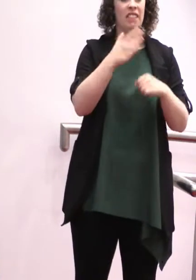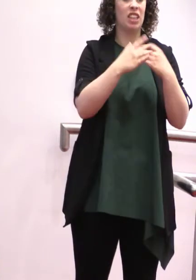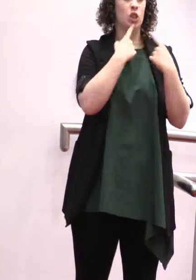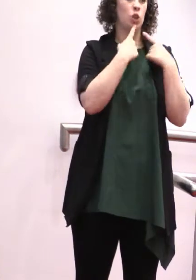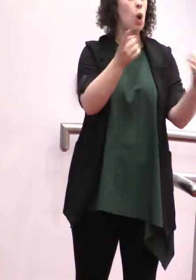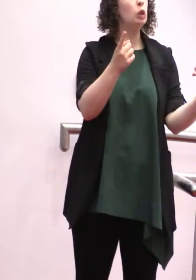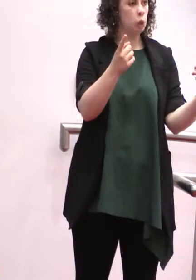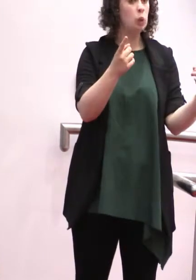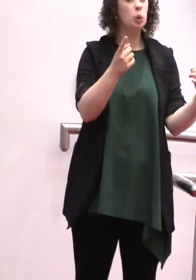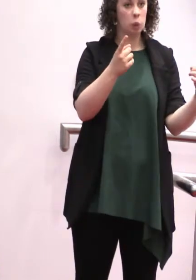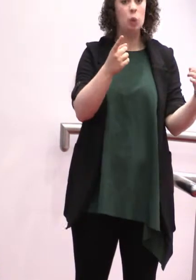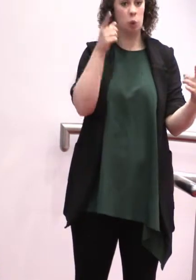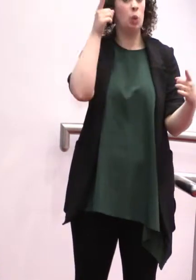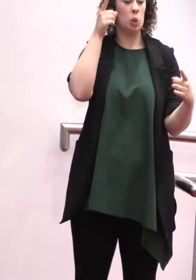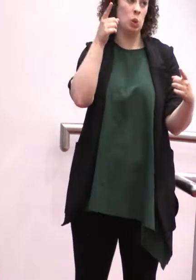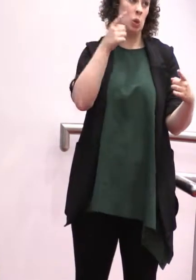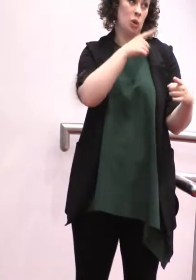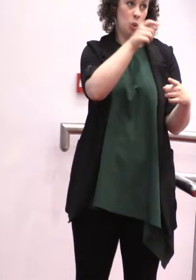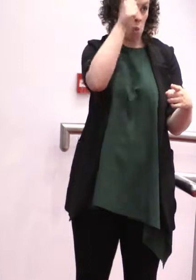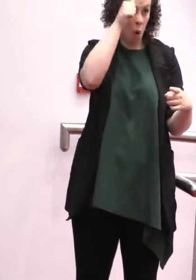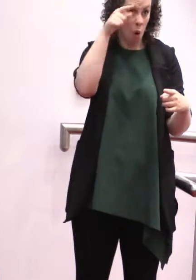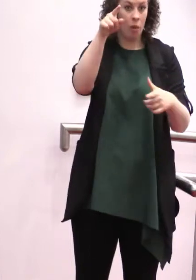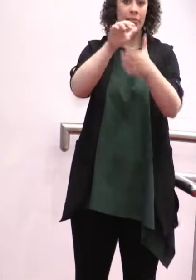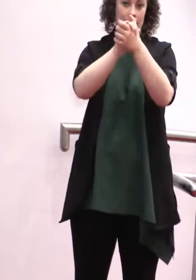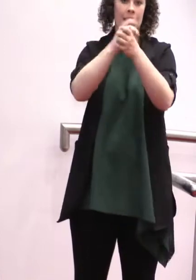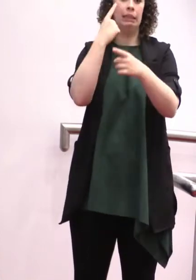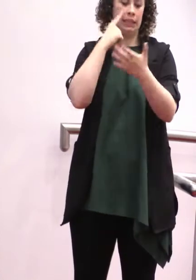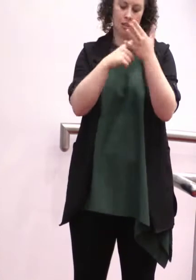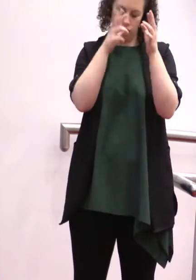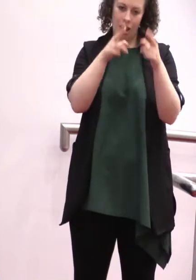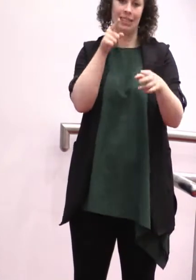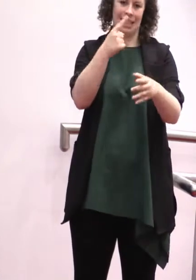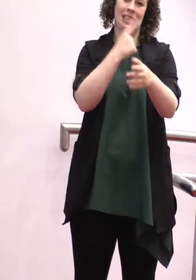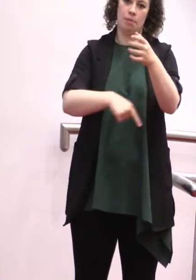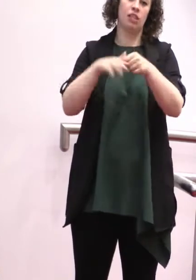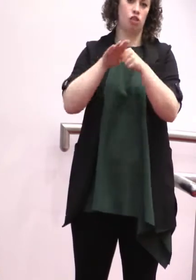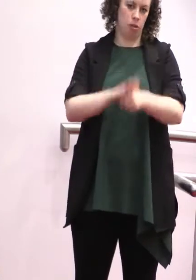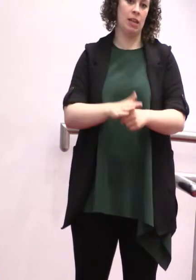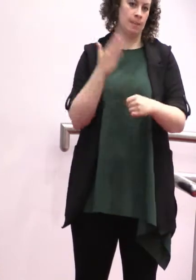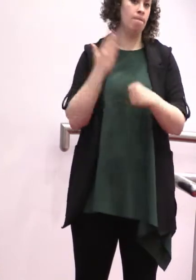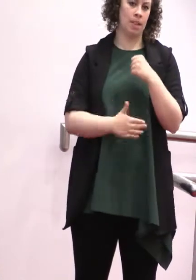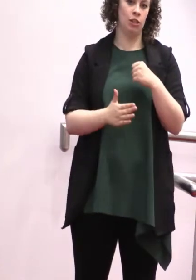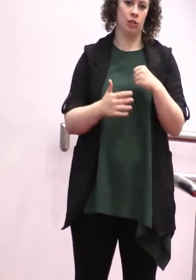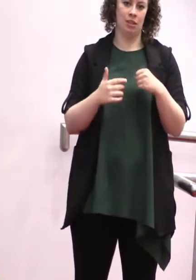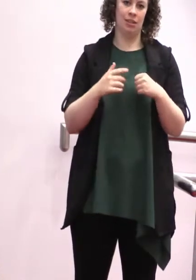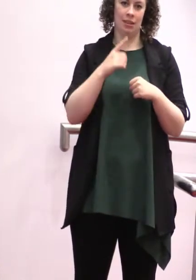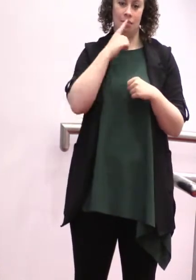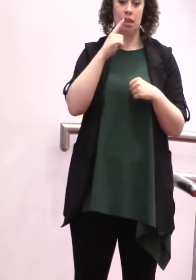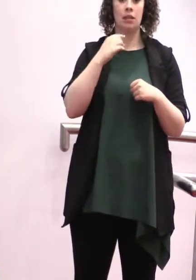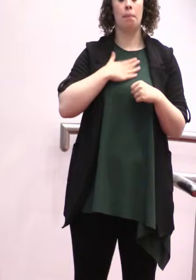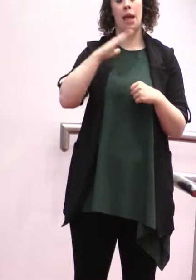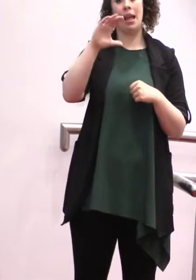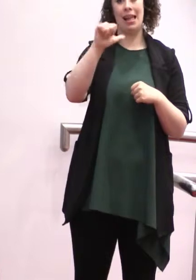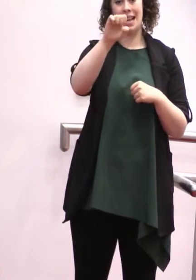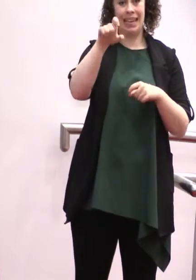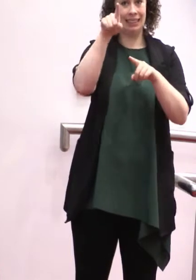They decided discrimination and that my case had not been investigated enough